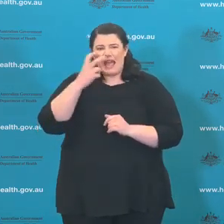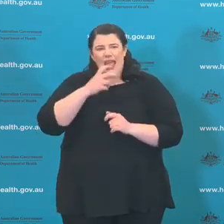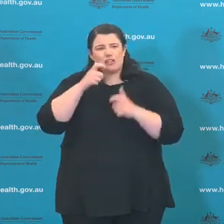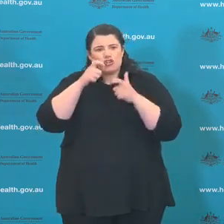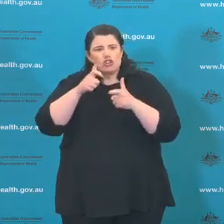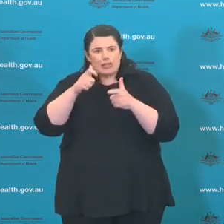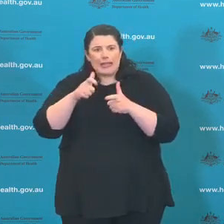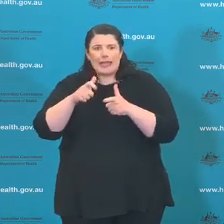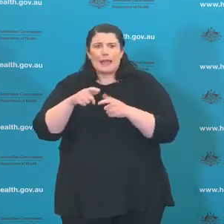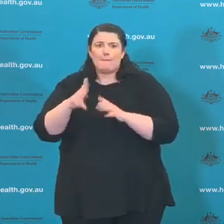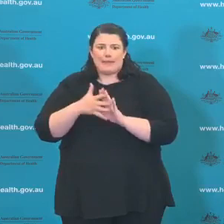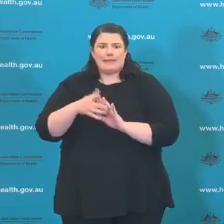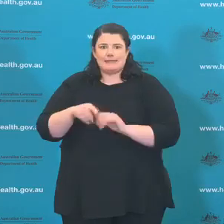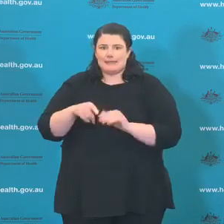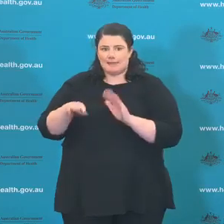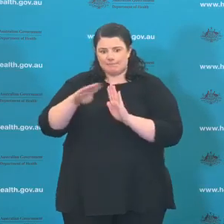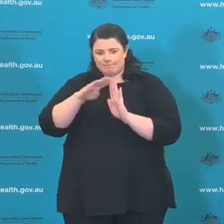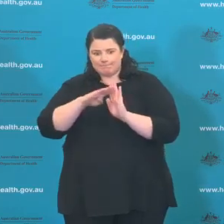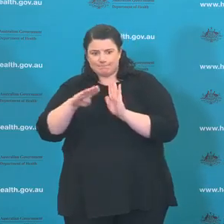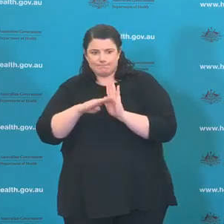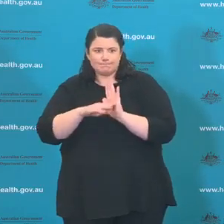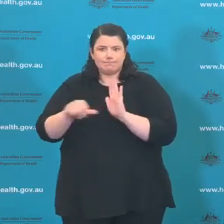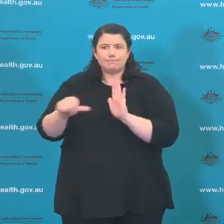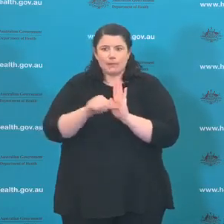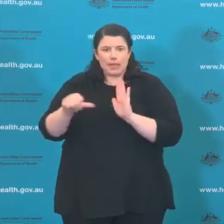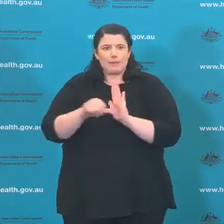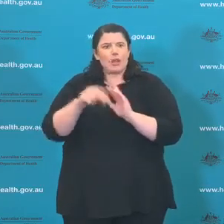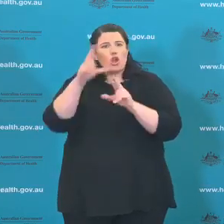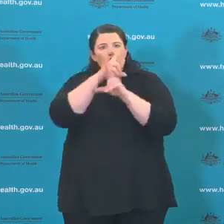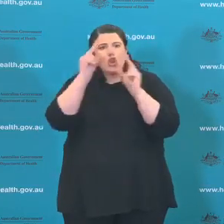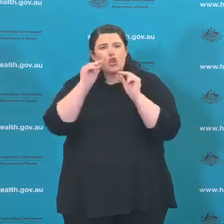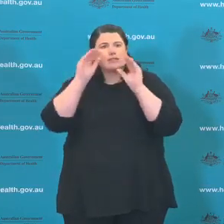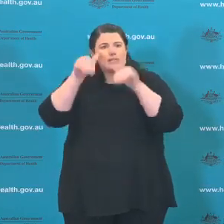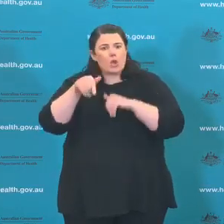those very clear guidelines about how one manages an outbreak in an aged care